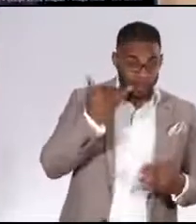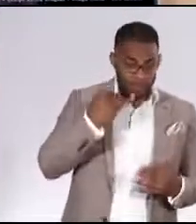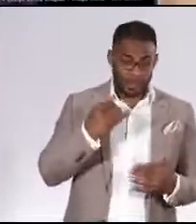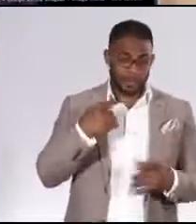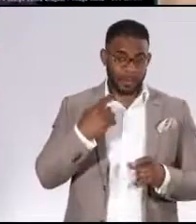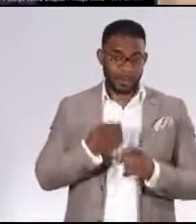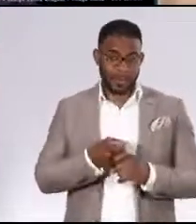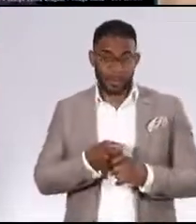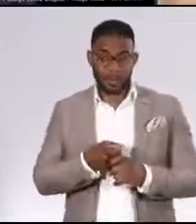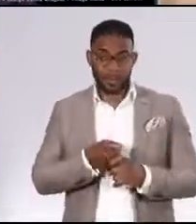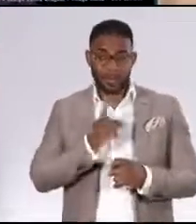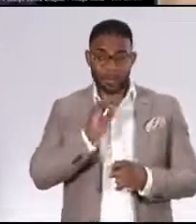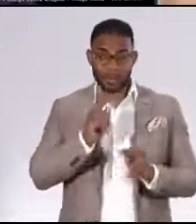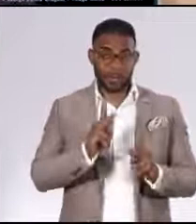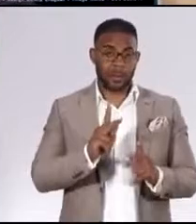Is that person second language?